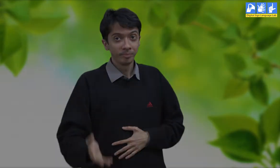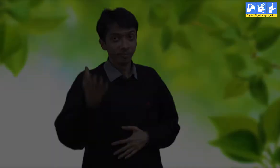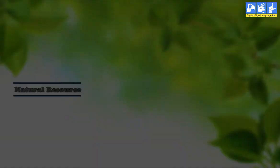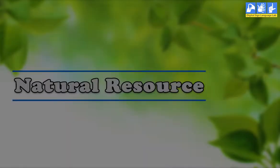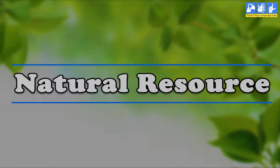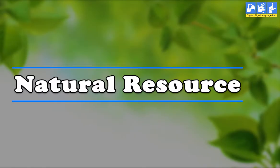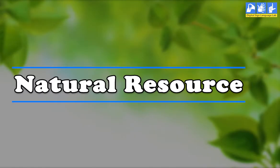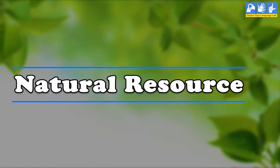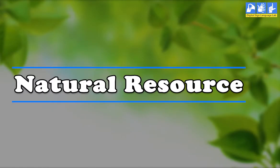Let's see here.